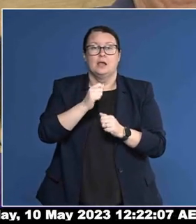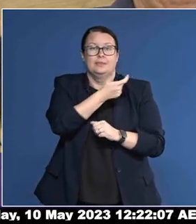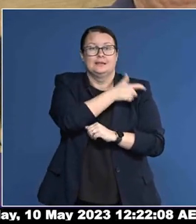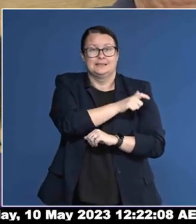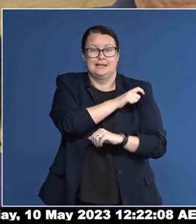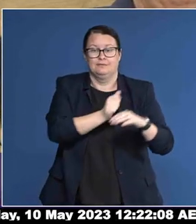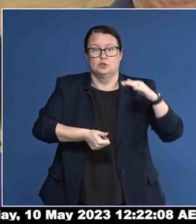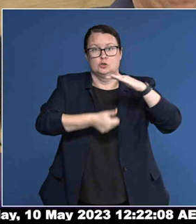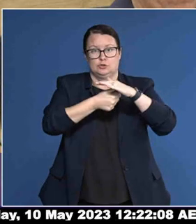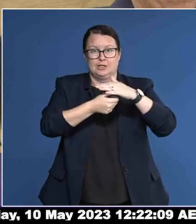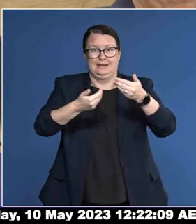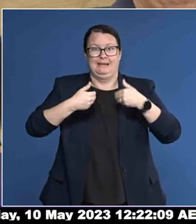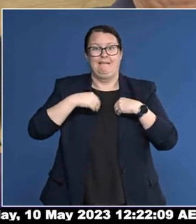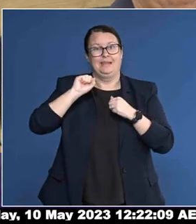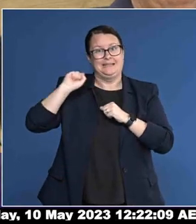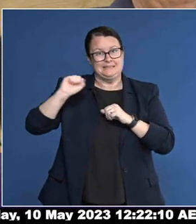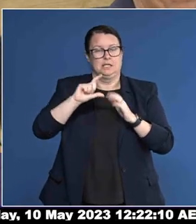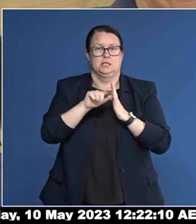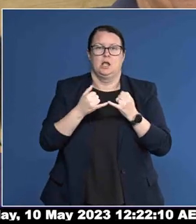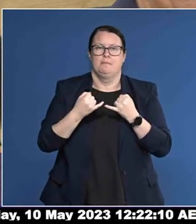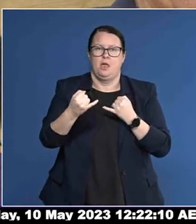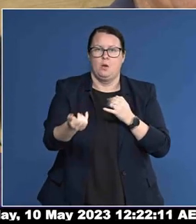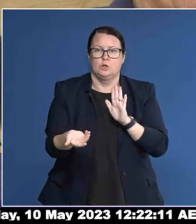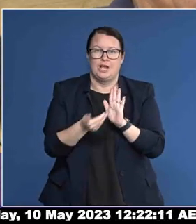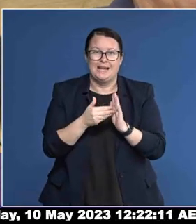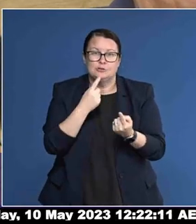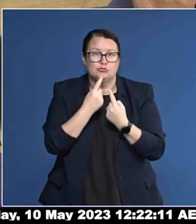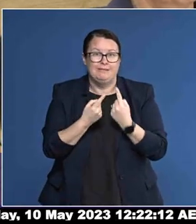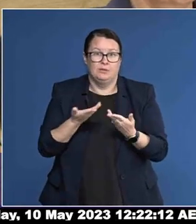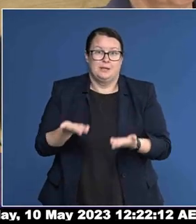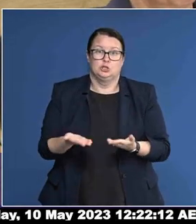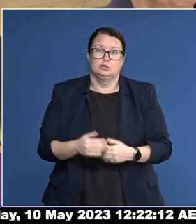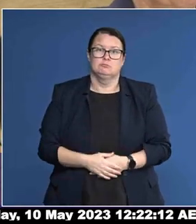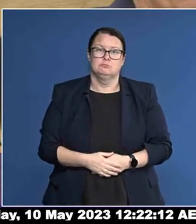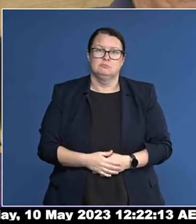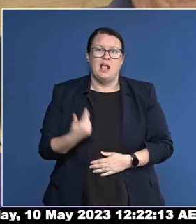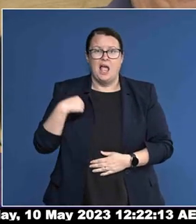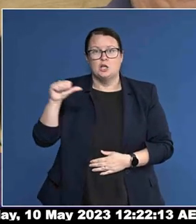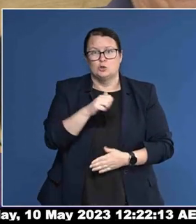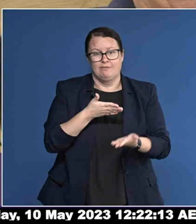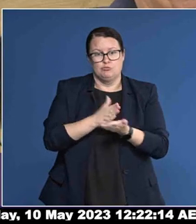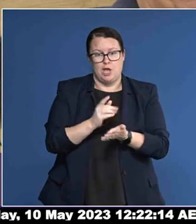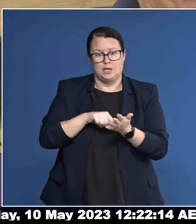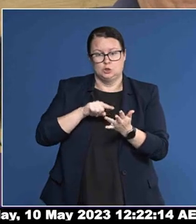timeline, which includes some new and additional matters, and I should be entitled to be able to examine him on his own material.